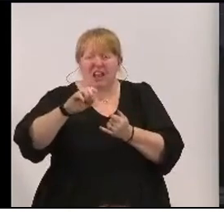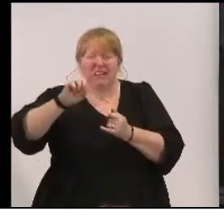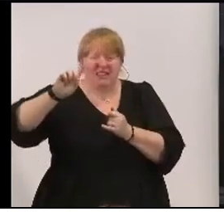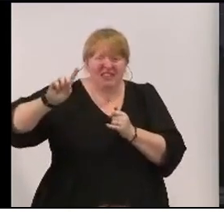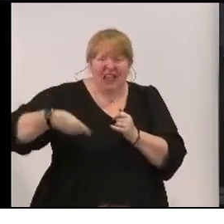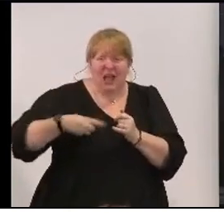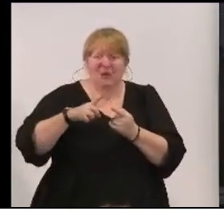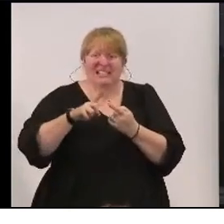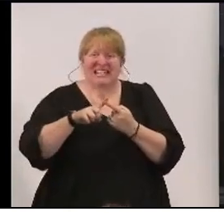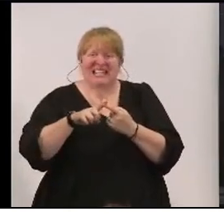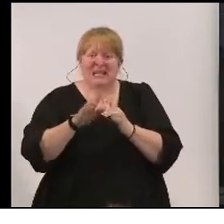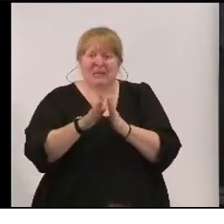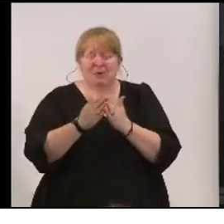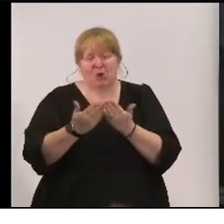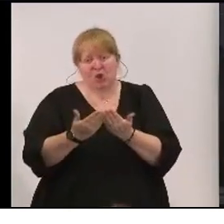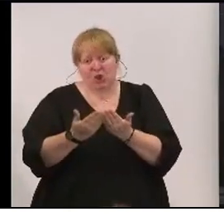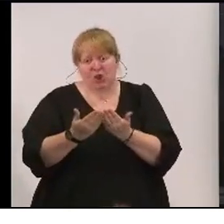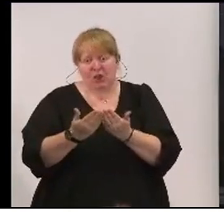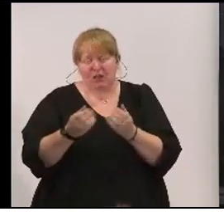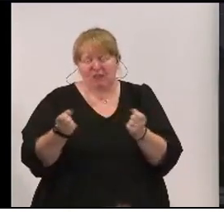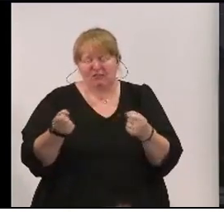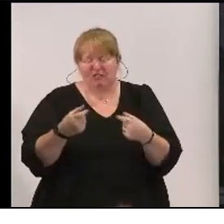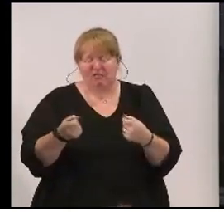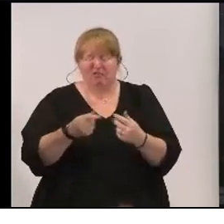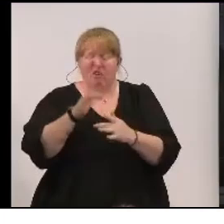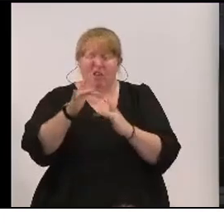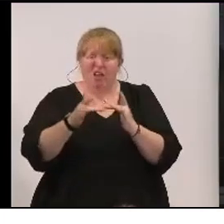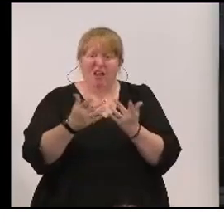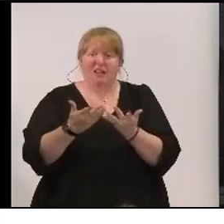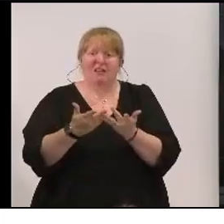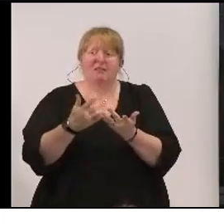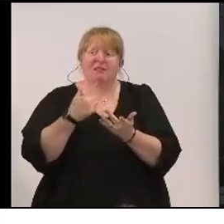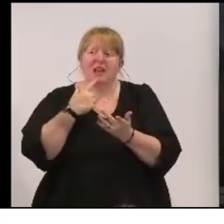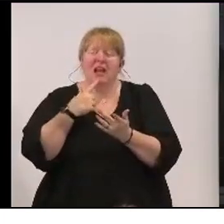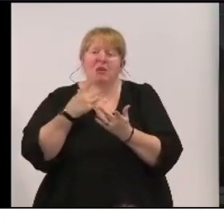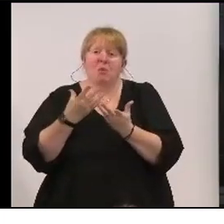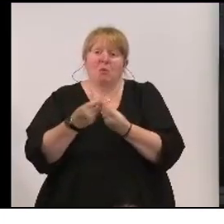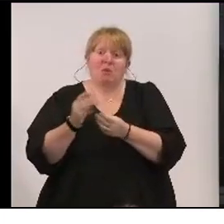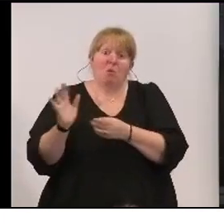And even with all of the benefits of generative AI that we've heard about